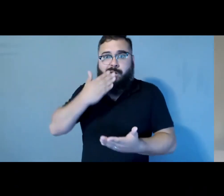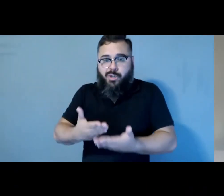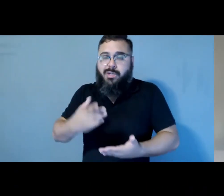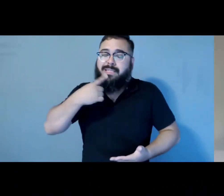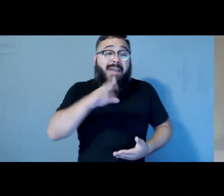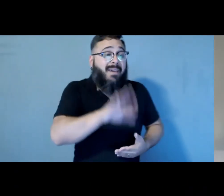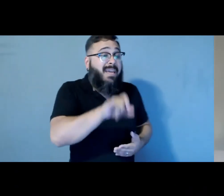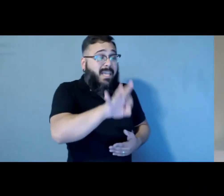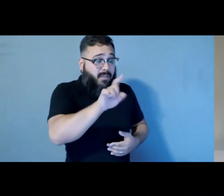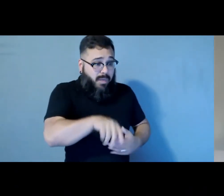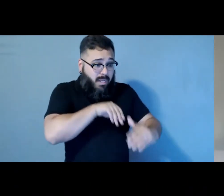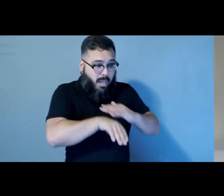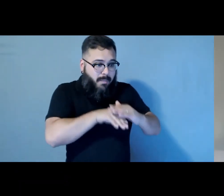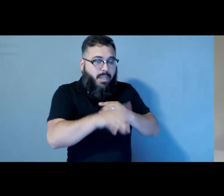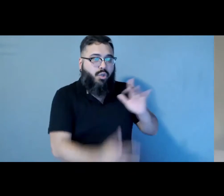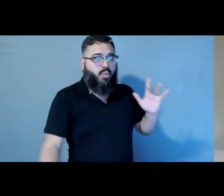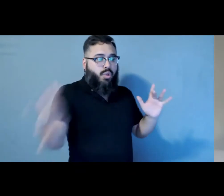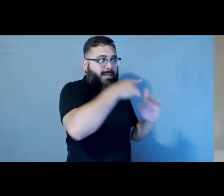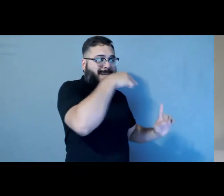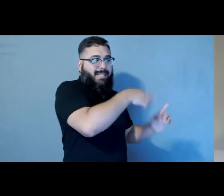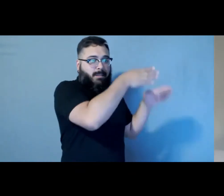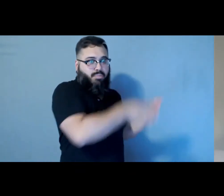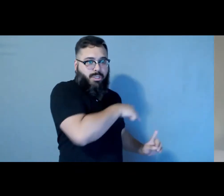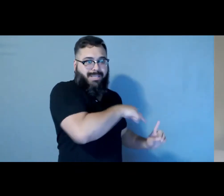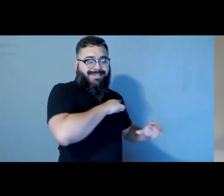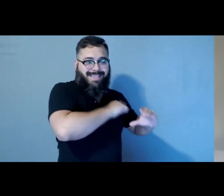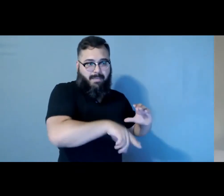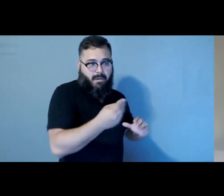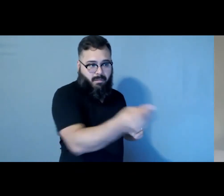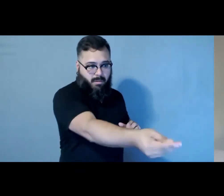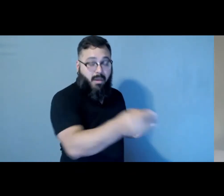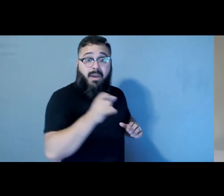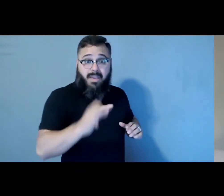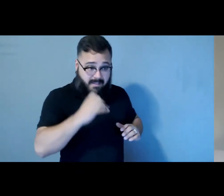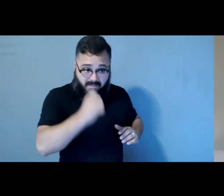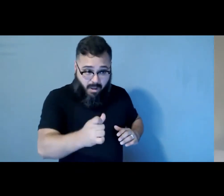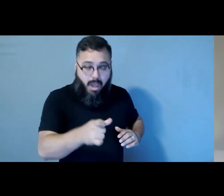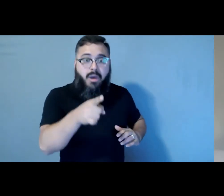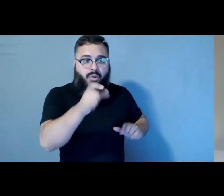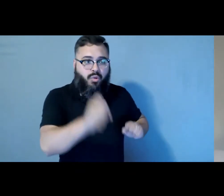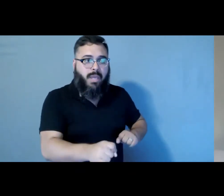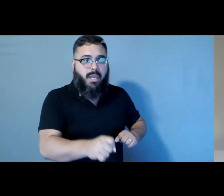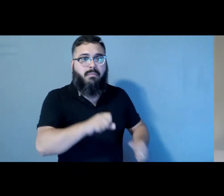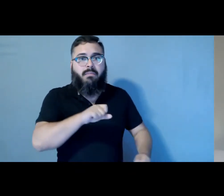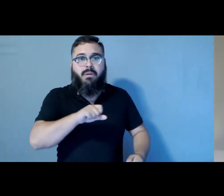you can contact this person or this email. And that, if not, you can reach out to the person who is giving you the interview